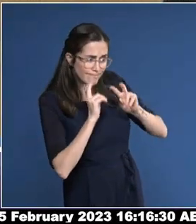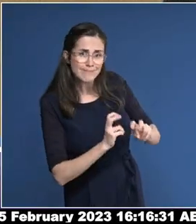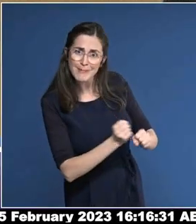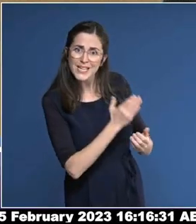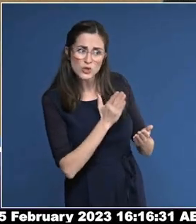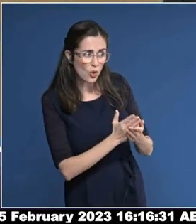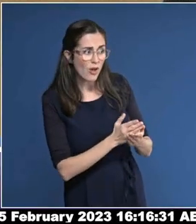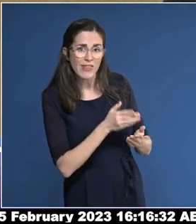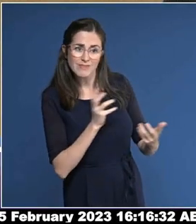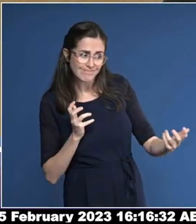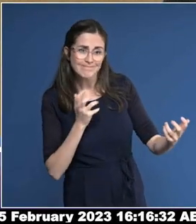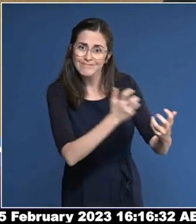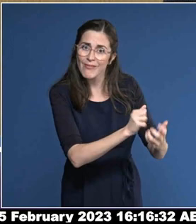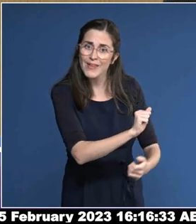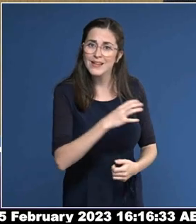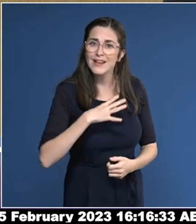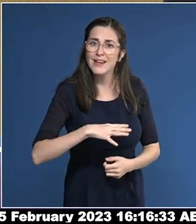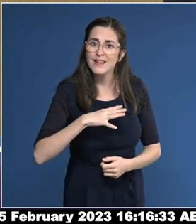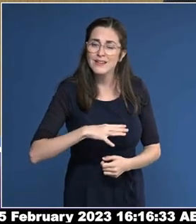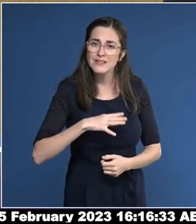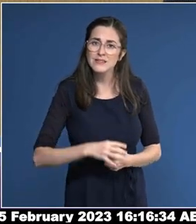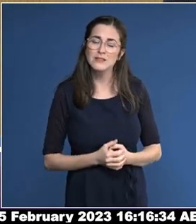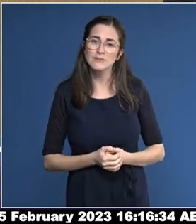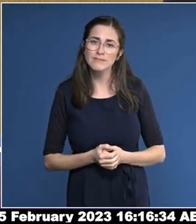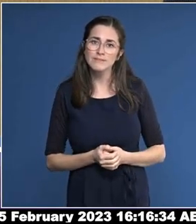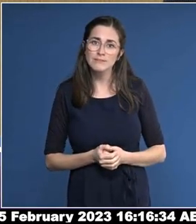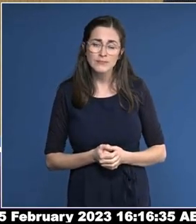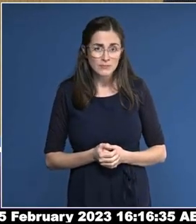It can also be supporting legal decision-makers through that process as well.